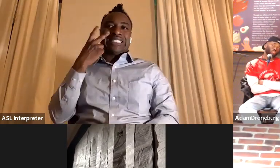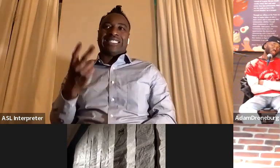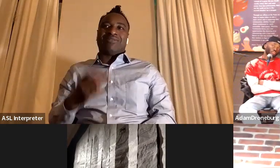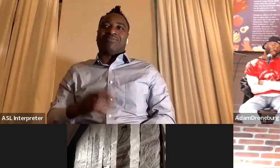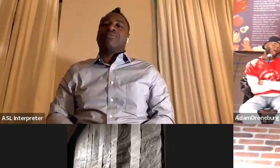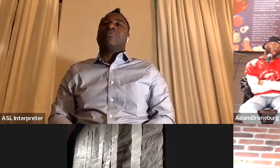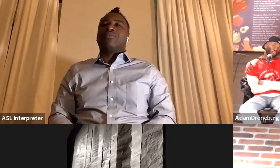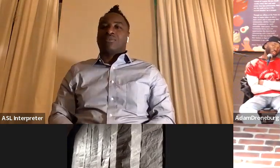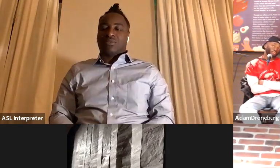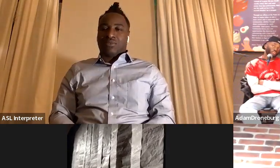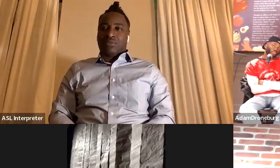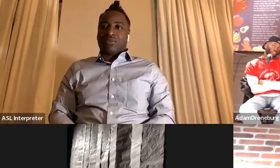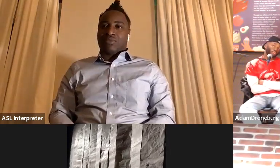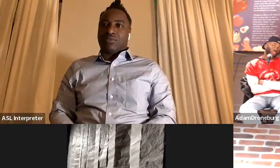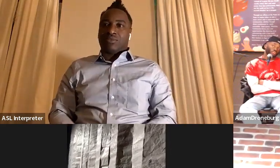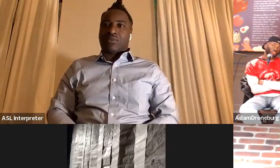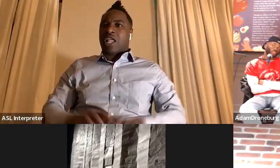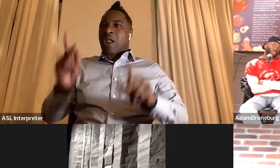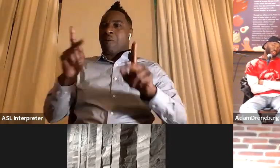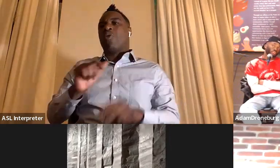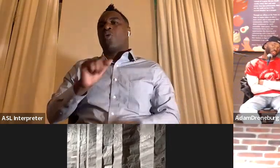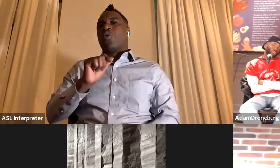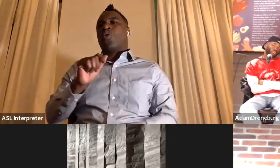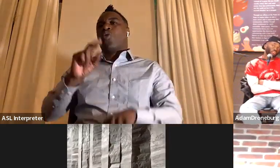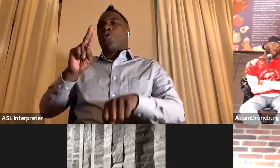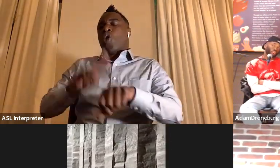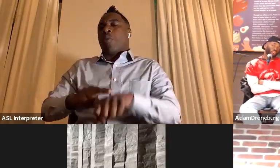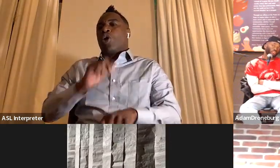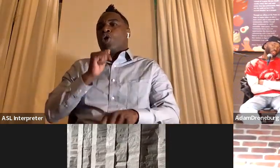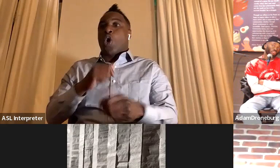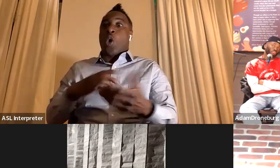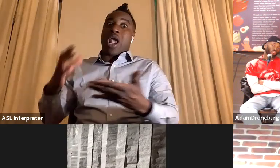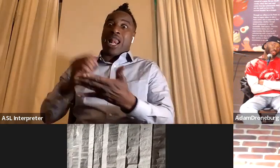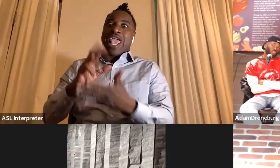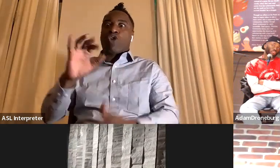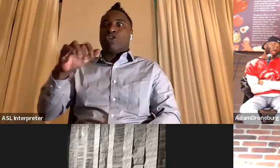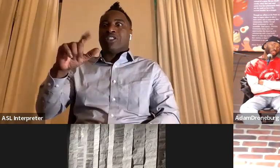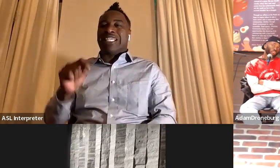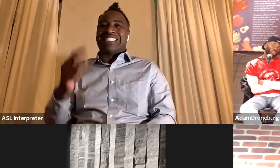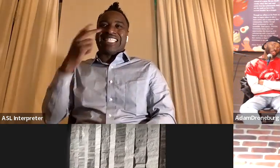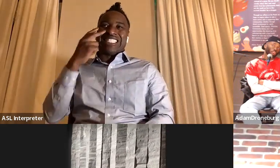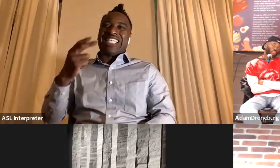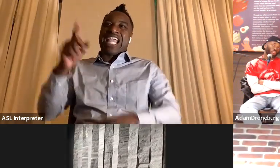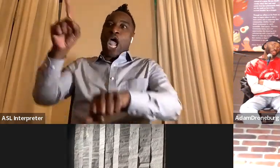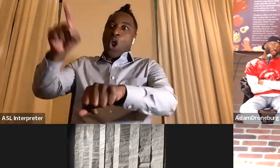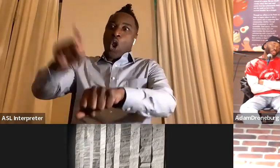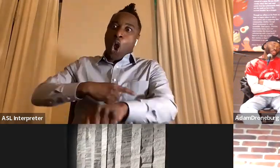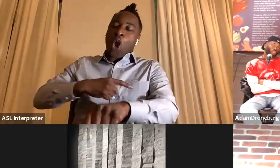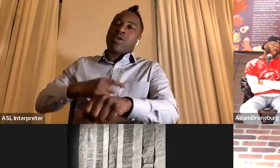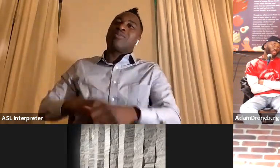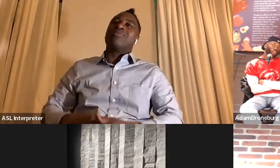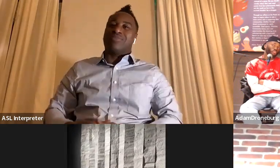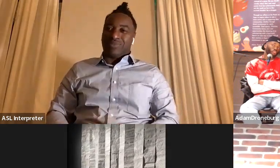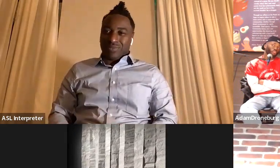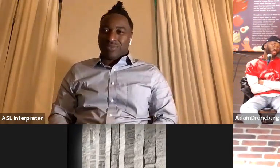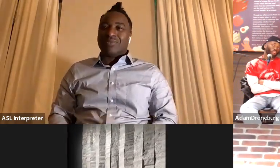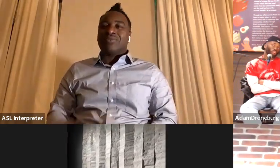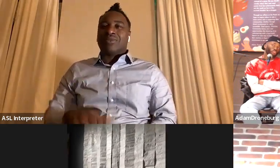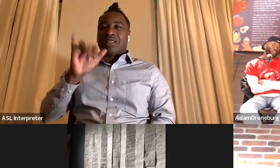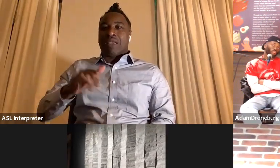lay them flat and see how far they go. So that was those ideas that went into it. You know, I like to,